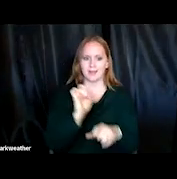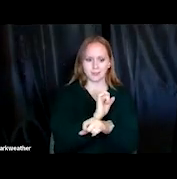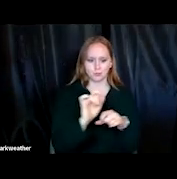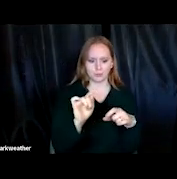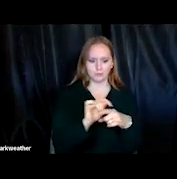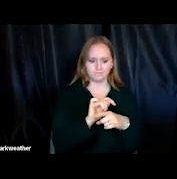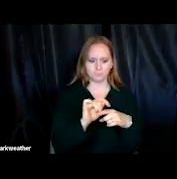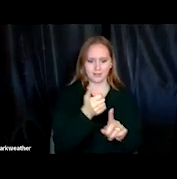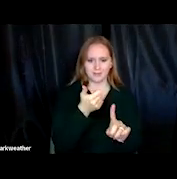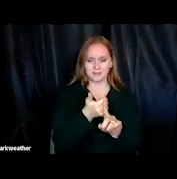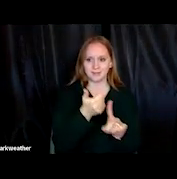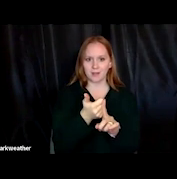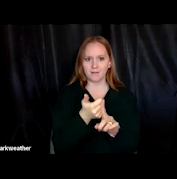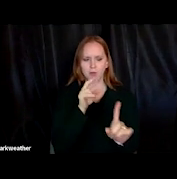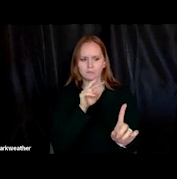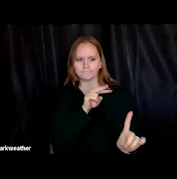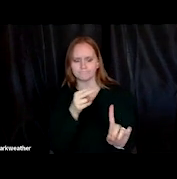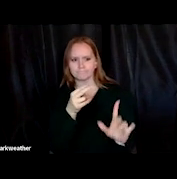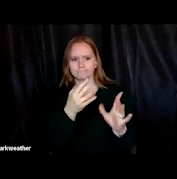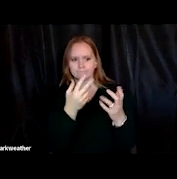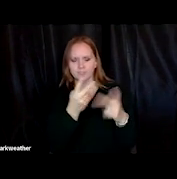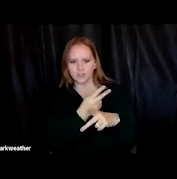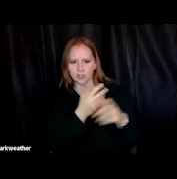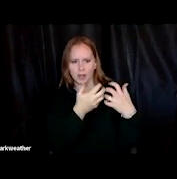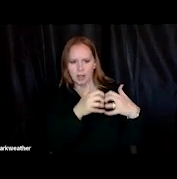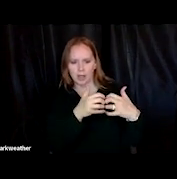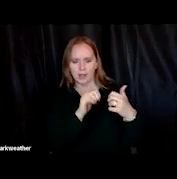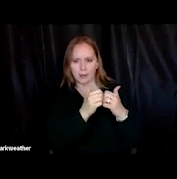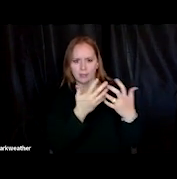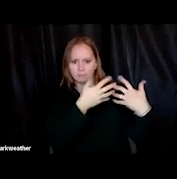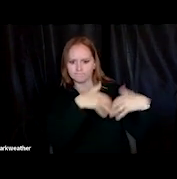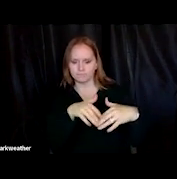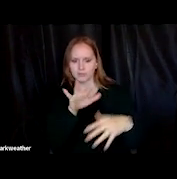and kind of looking at how that could possibly fit within your homeless response system.